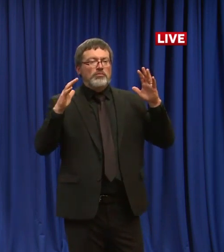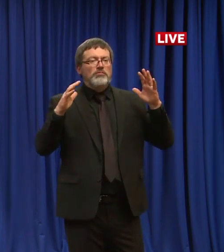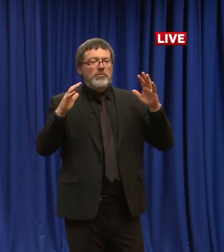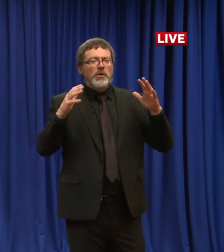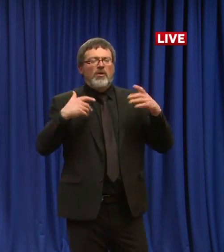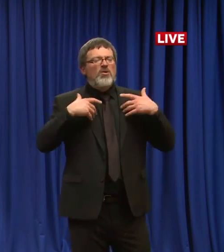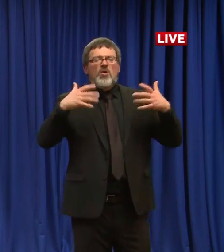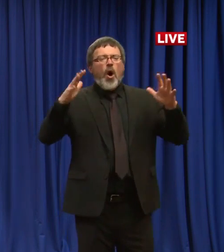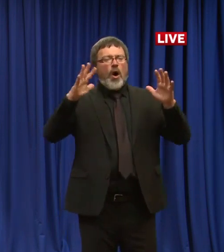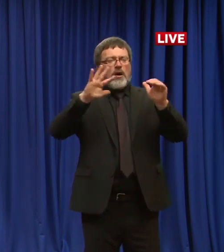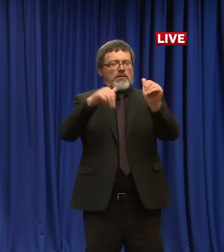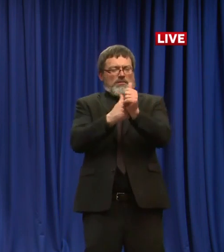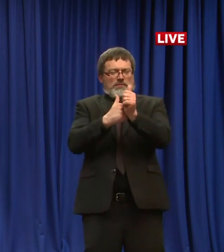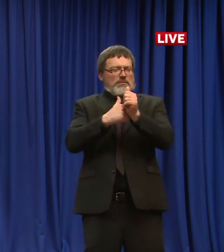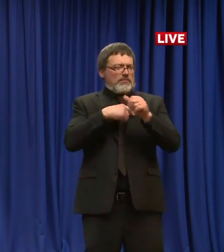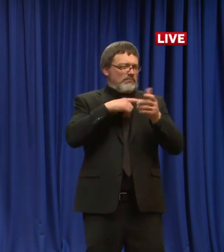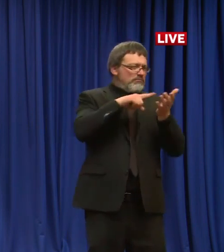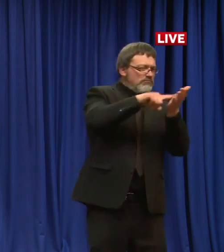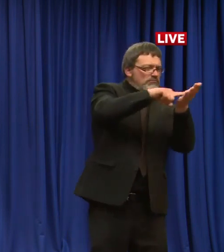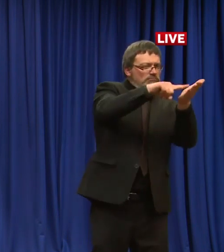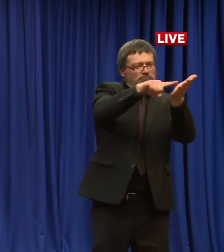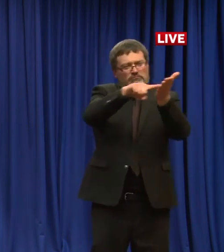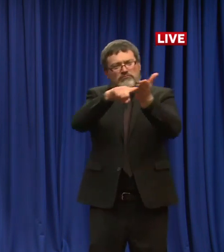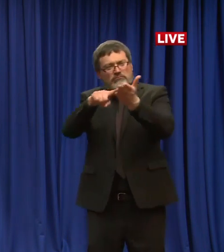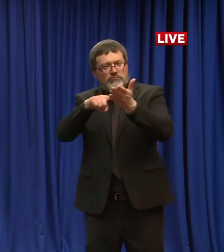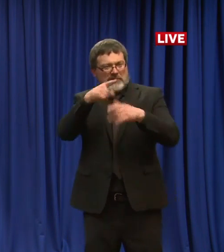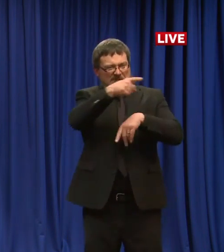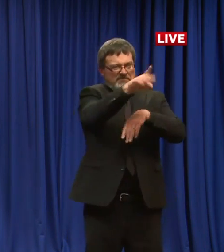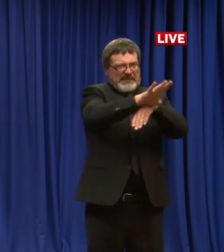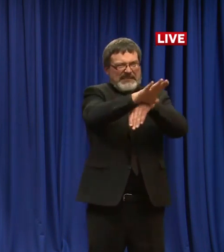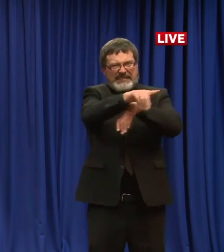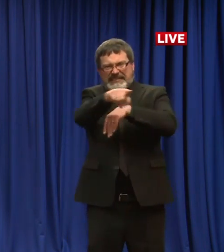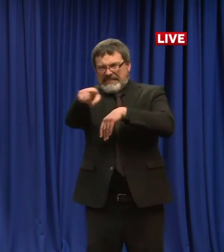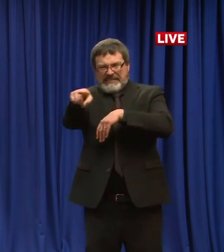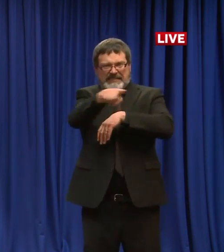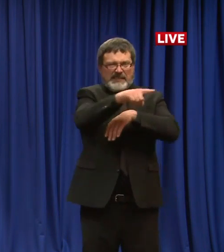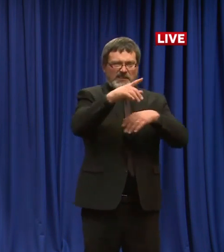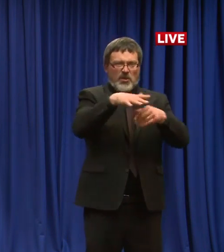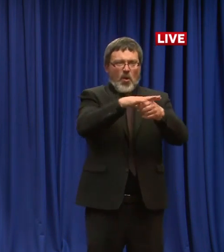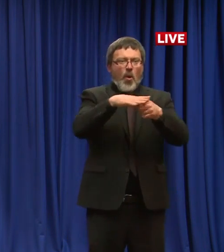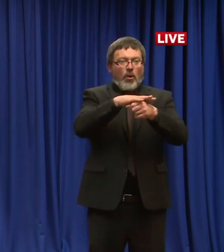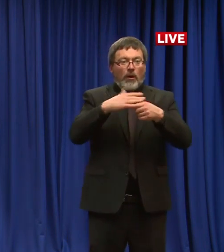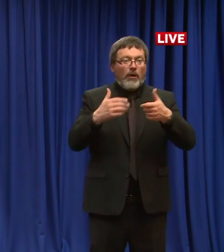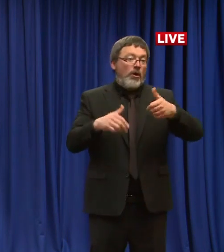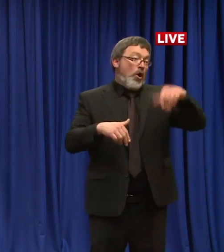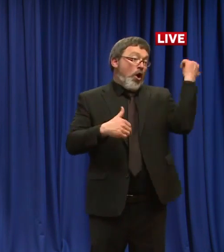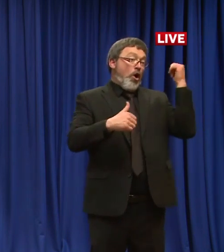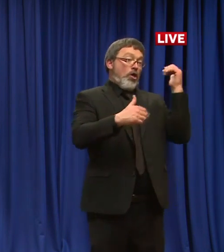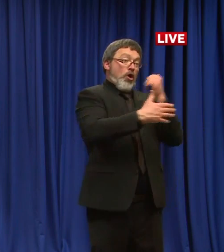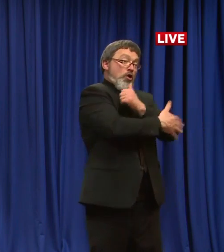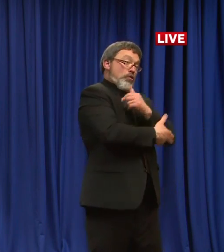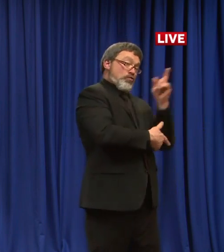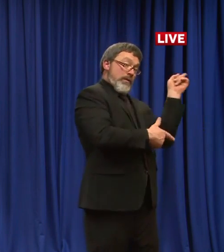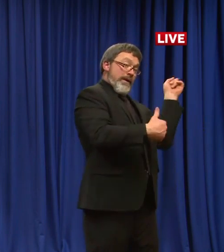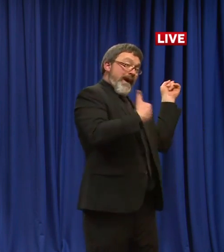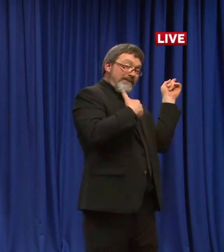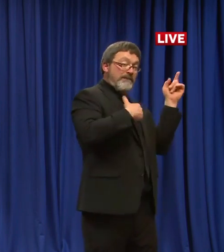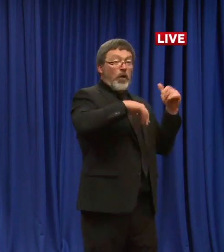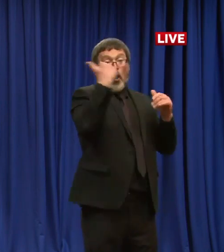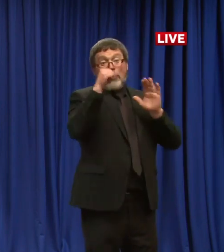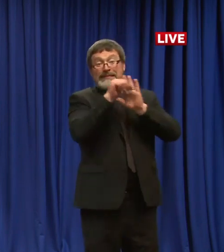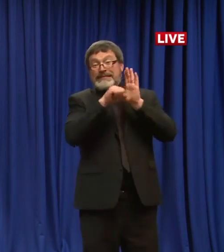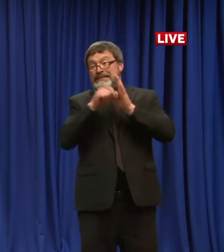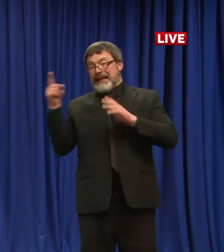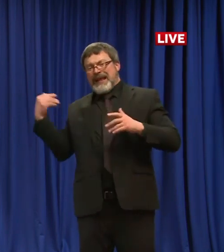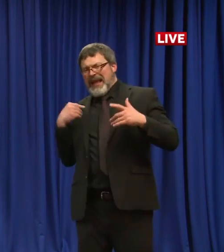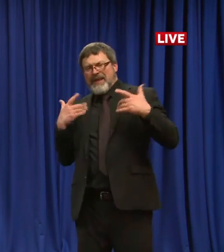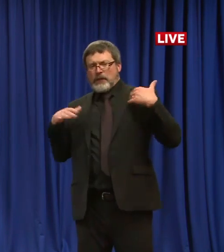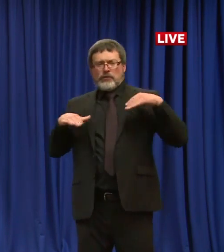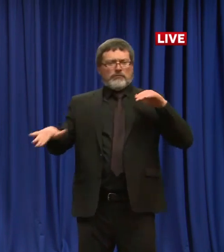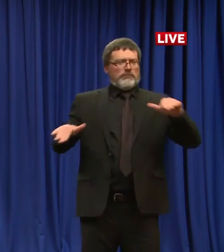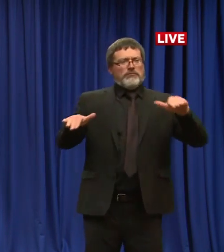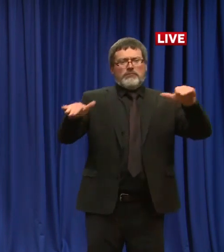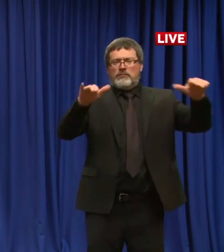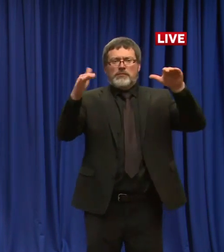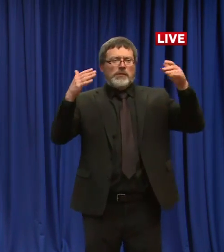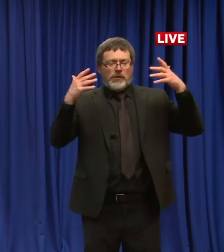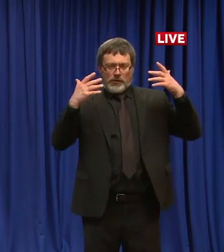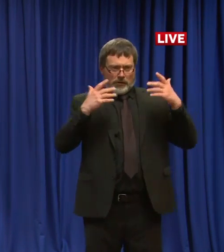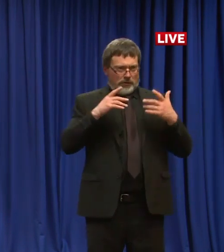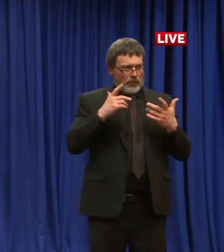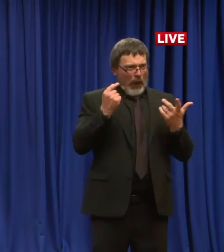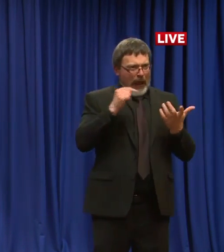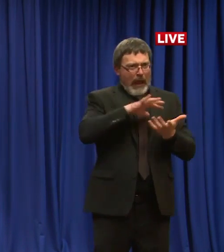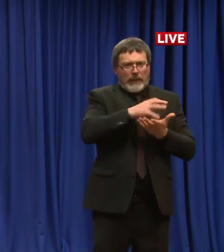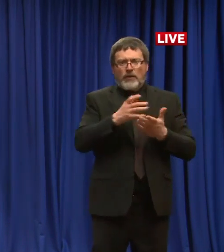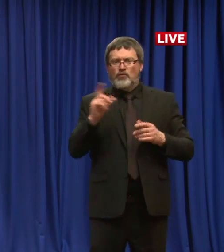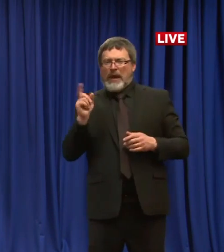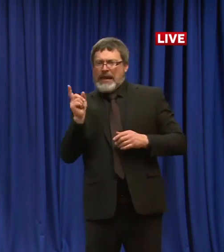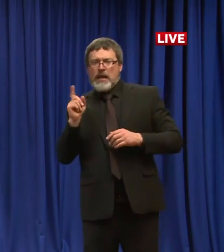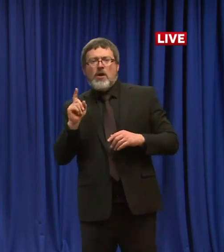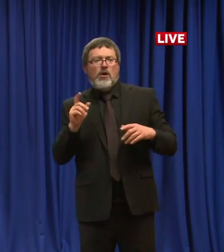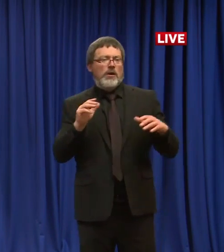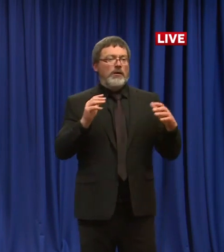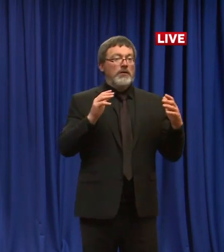WE HAVE BEEN PURSUING OTHER AVENUES OF PPE’S SINCE DAY ONE, SINCE WE UNDERSTOOD THE SEVERITY OF THIS AND WHETHER OUT OF THE COMMERCIAL MARKET, OVERSEAS, PARTNERING WITH OTHER STATES.